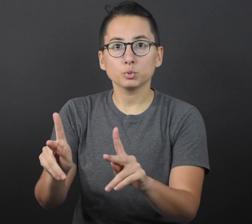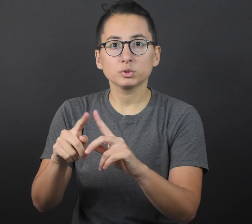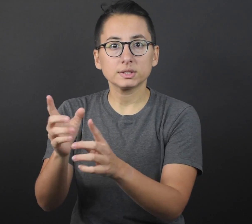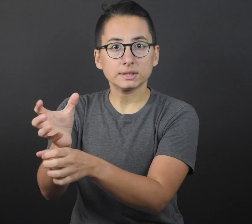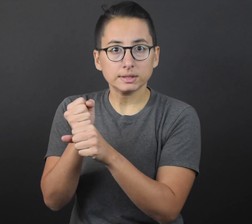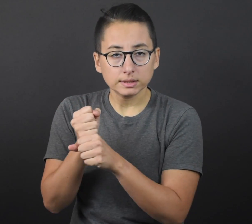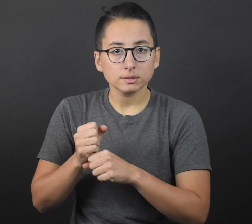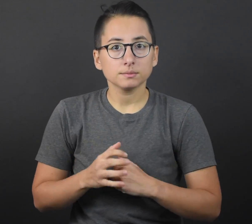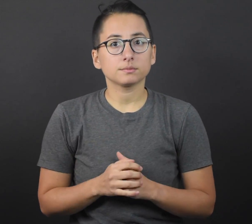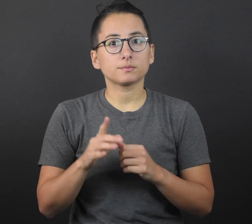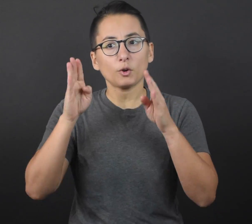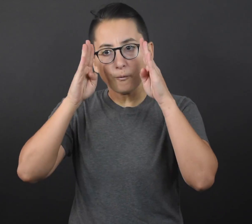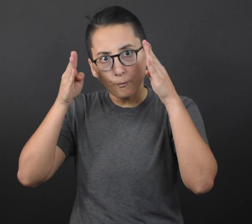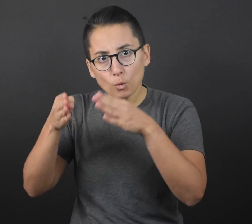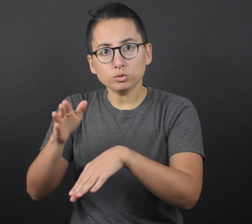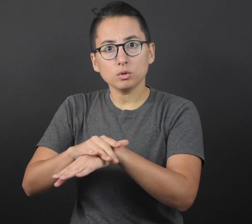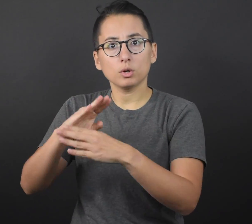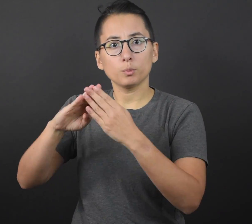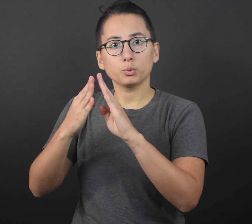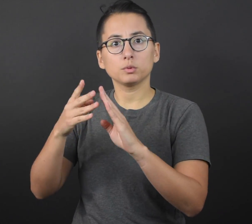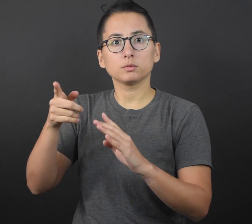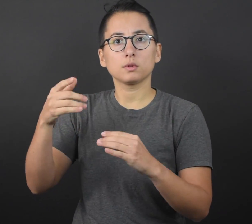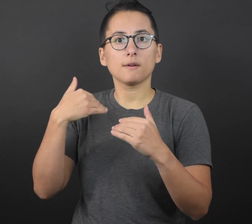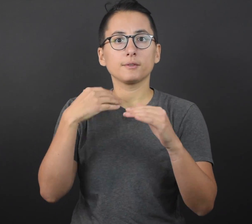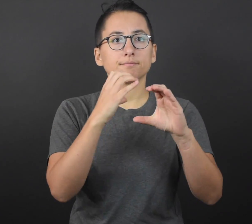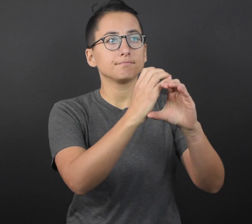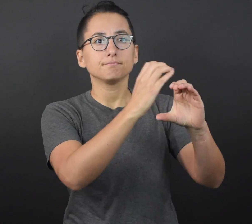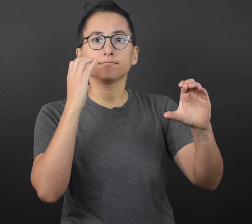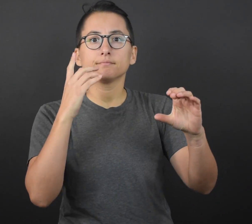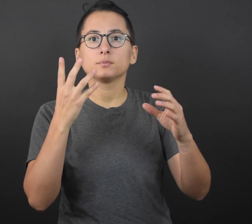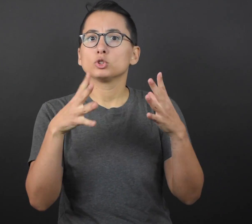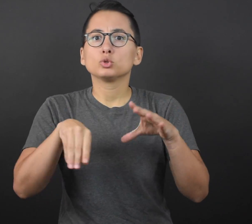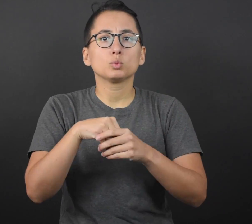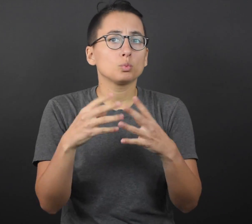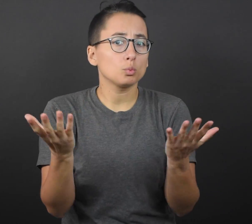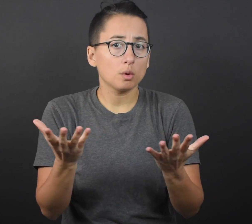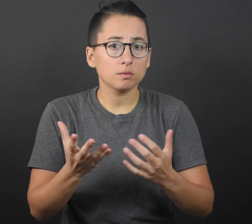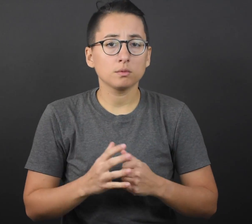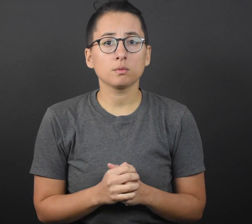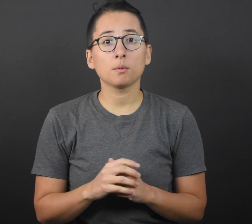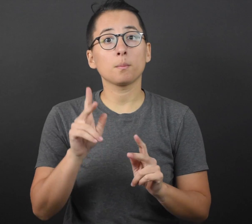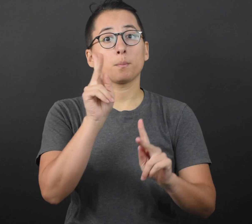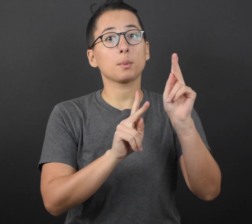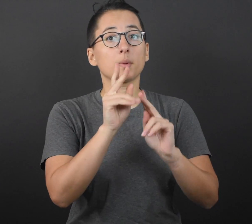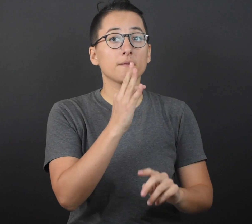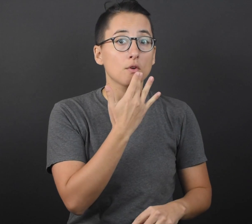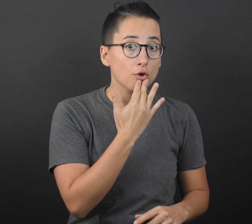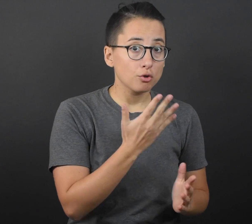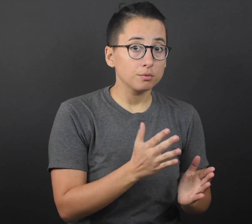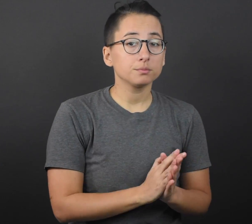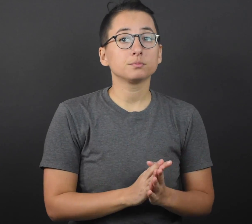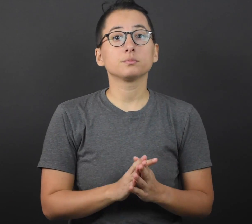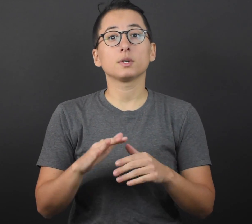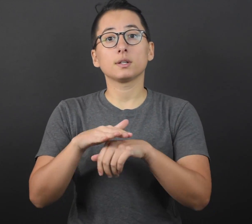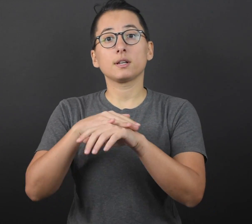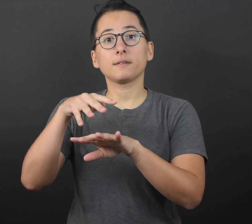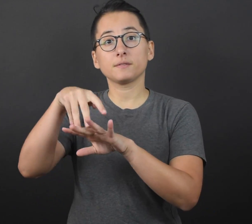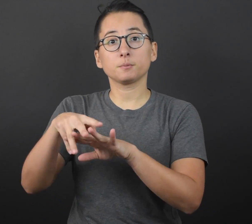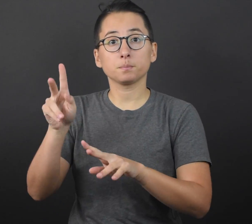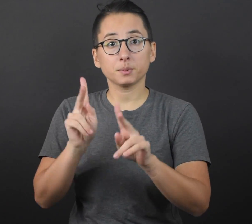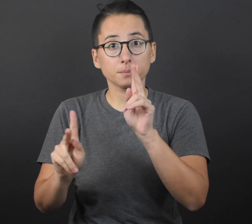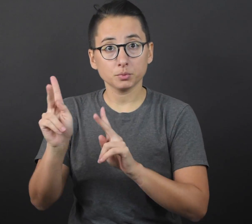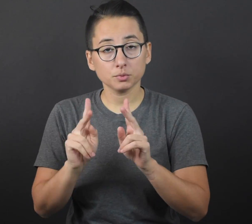Focus communities for the mobile units include people of color, urban Native Americans, LGBTQI+,